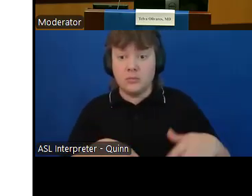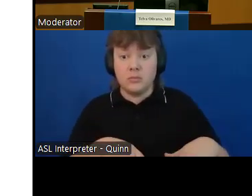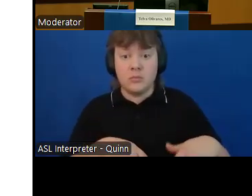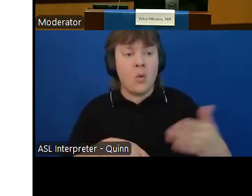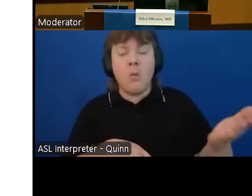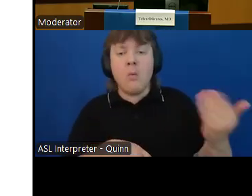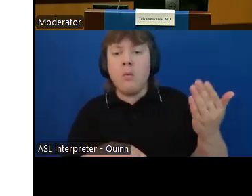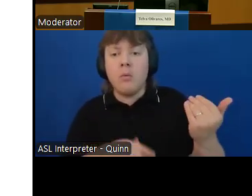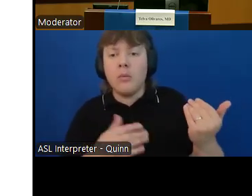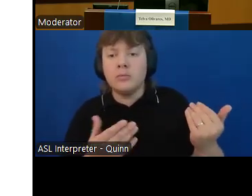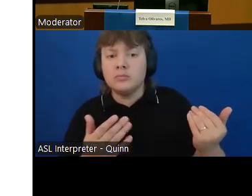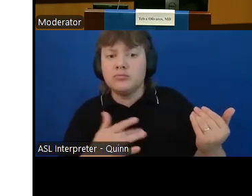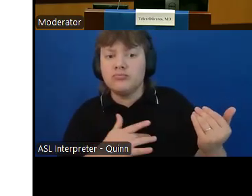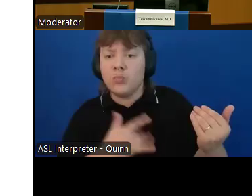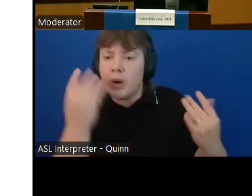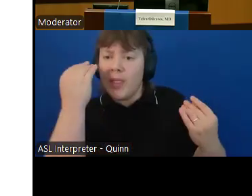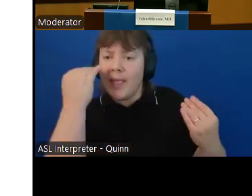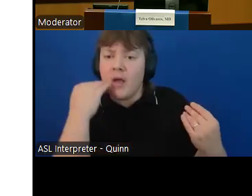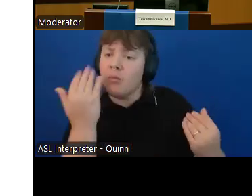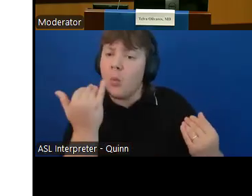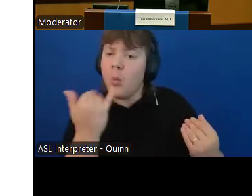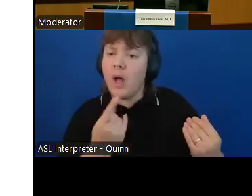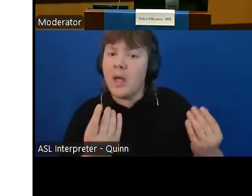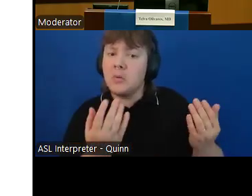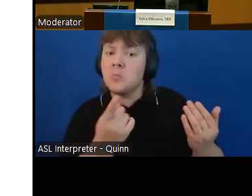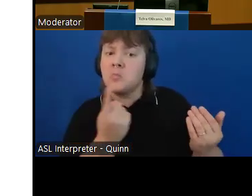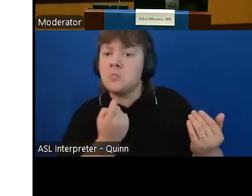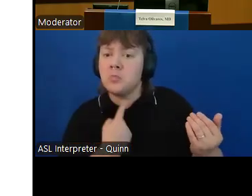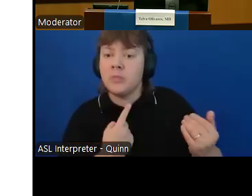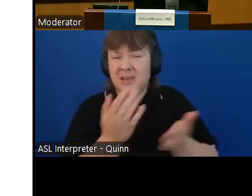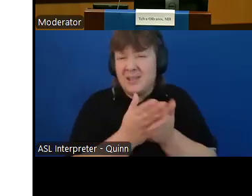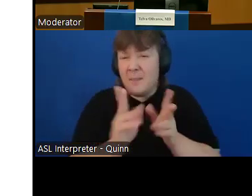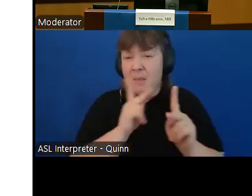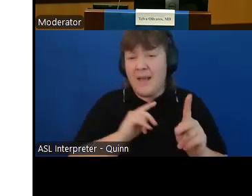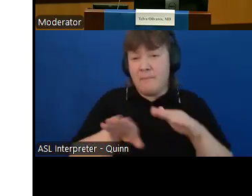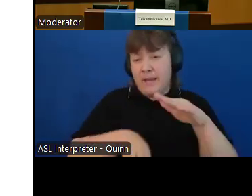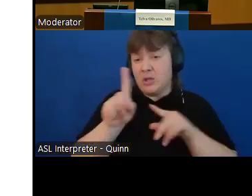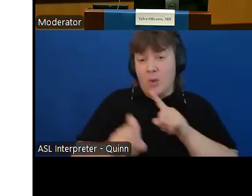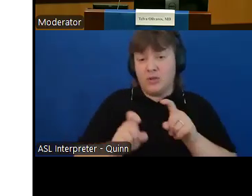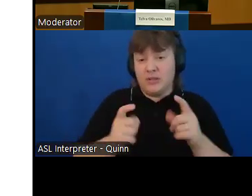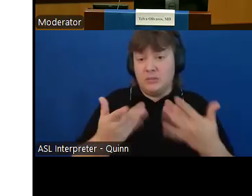your mind. There's a large number of folks who have basic questions about aid and dying. For